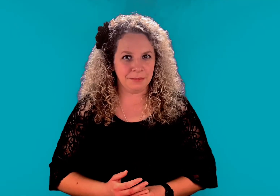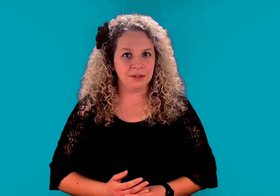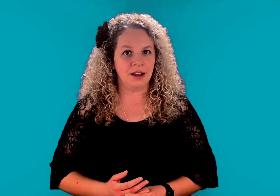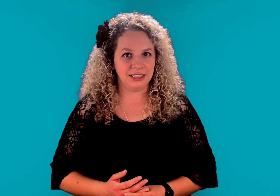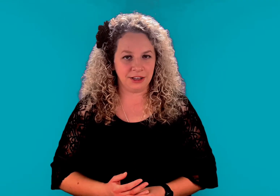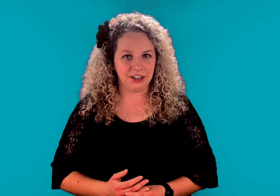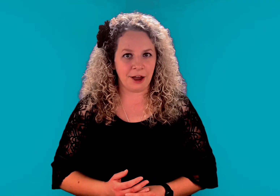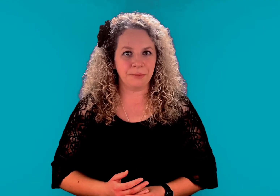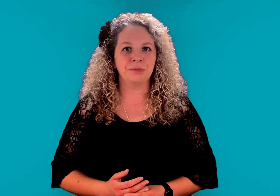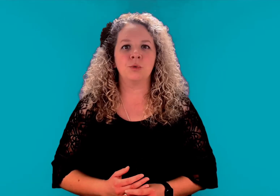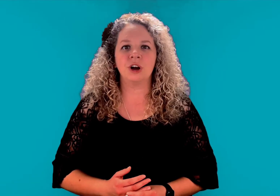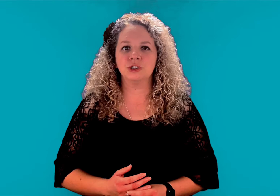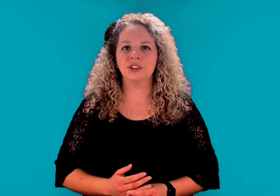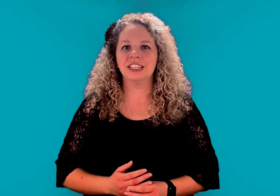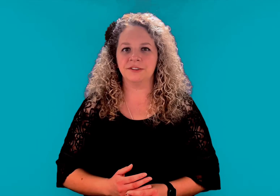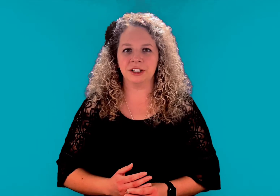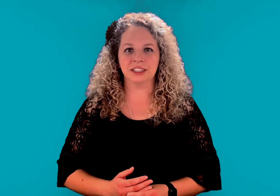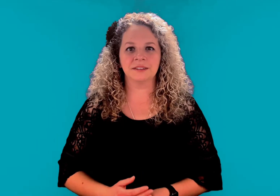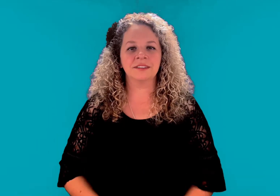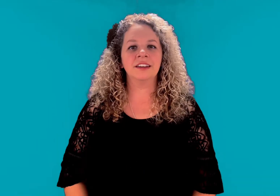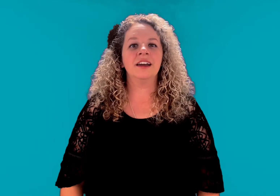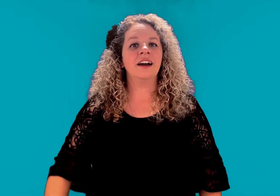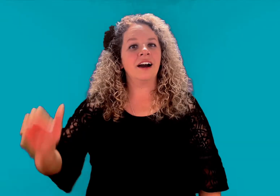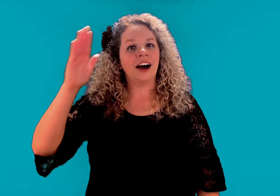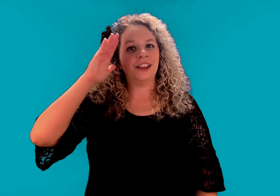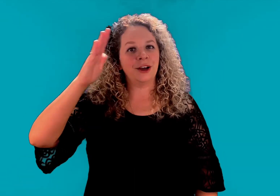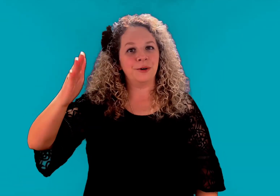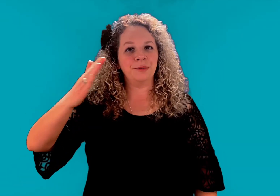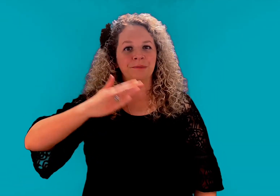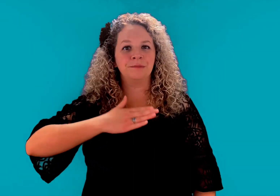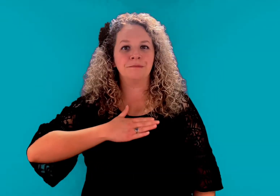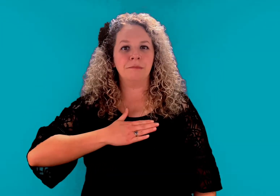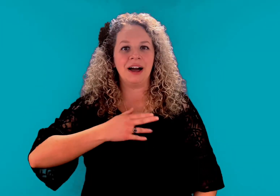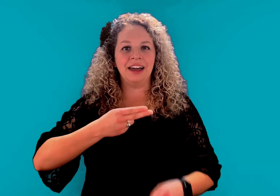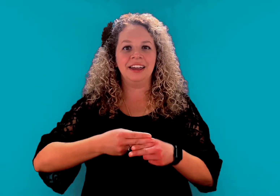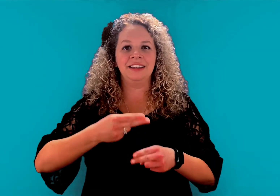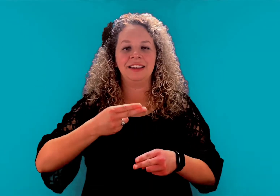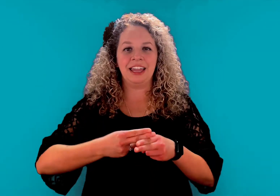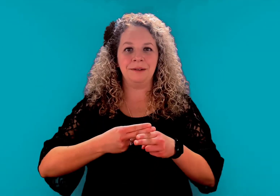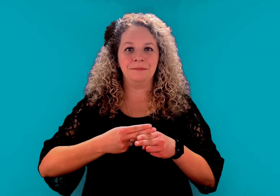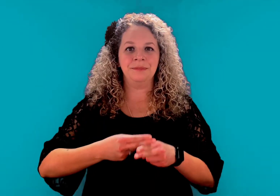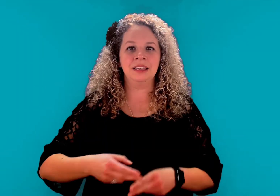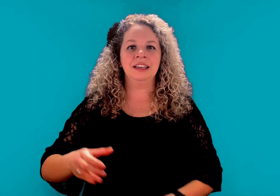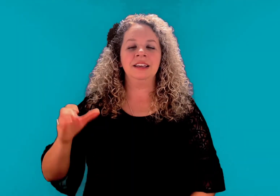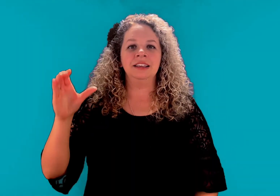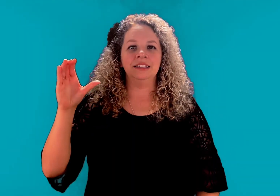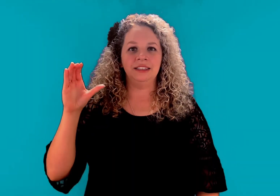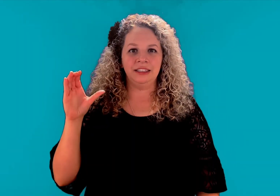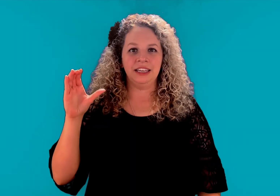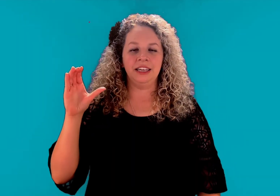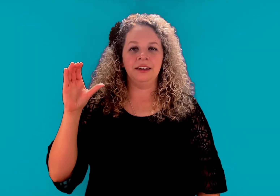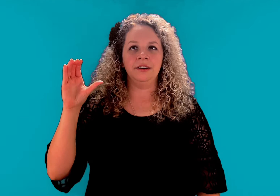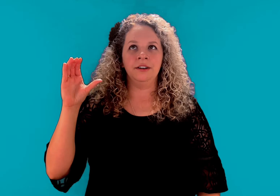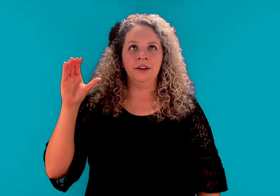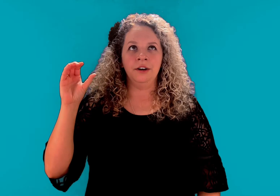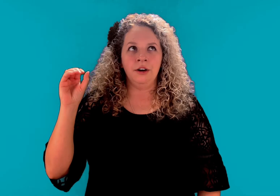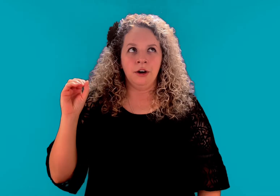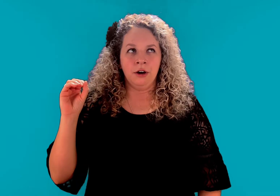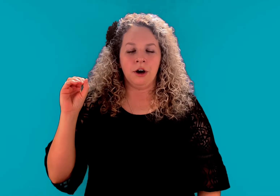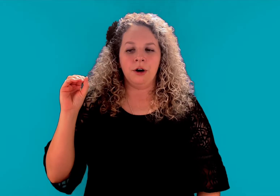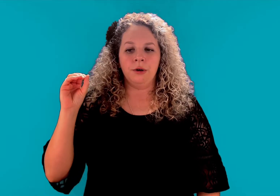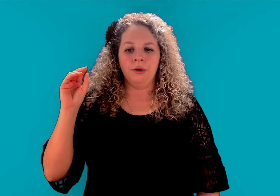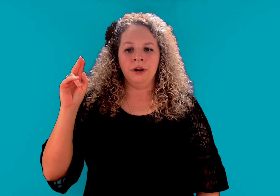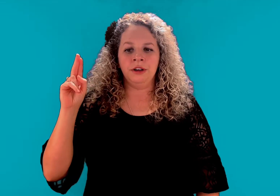not sound it out. Watch the difference: HELLO MY NAME C-O-U-R-T-N-E-Y.